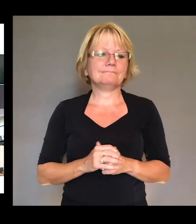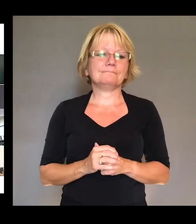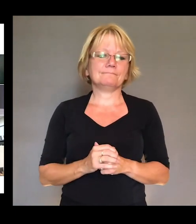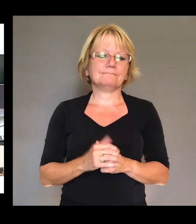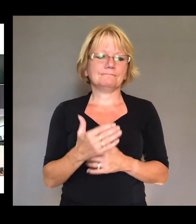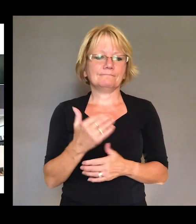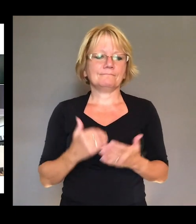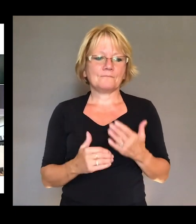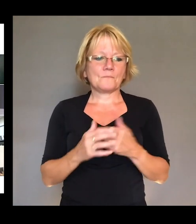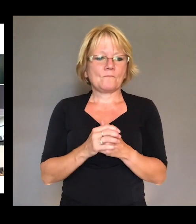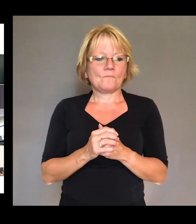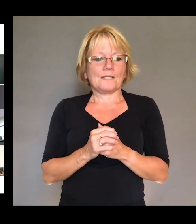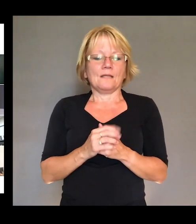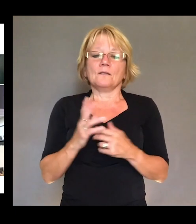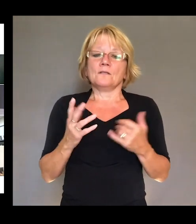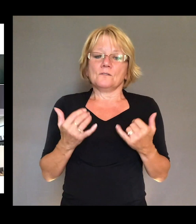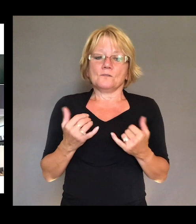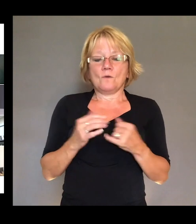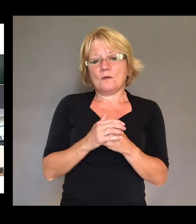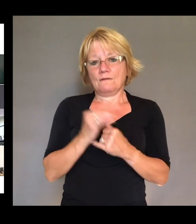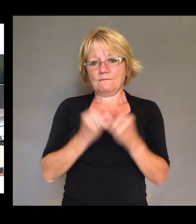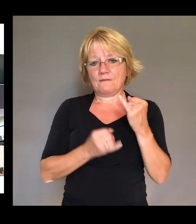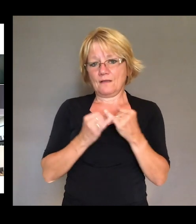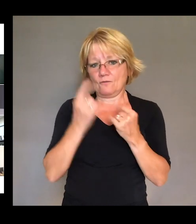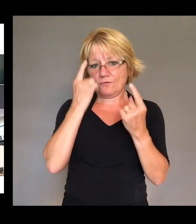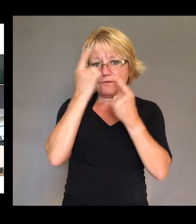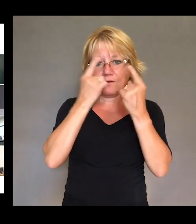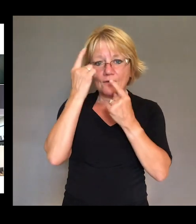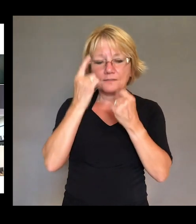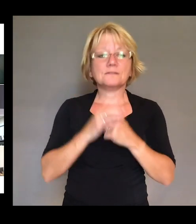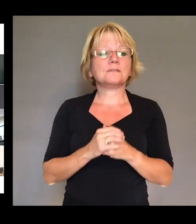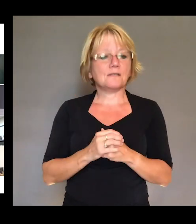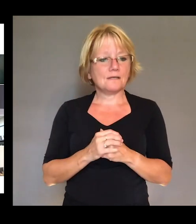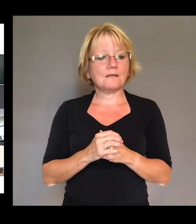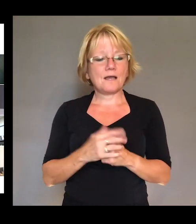Thank you so much for that. Thank you. So just let me know some of our final thoughts.